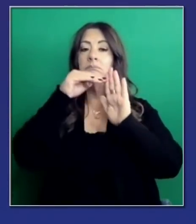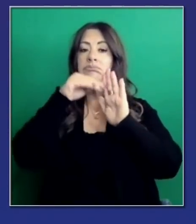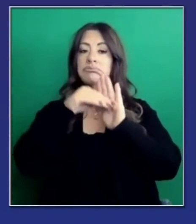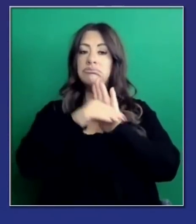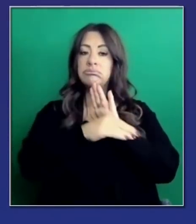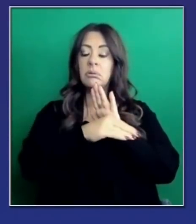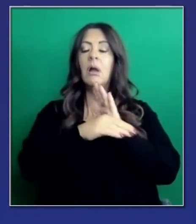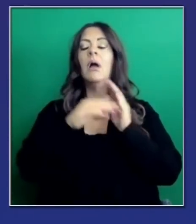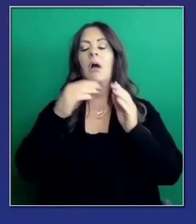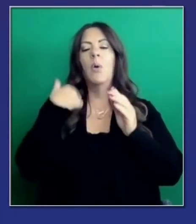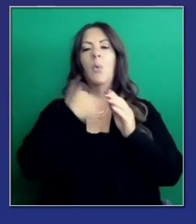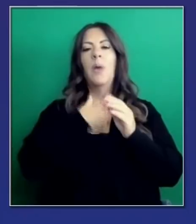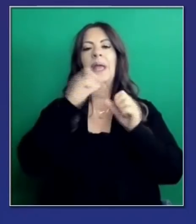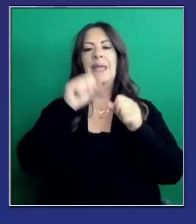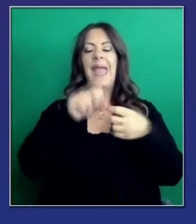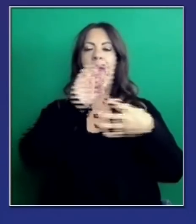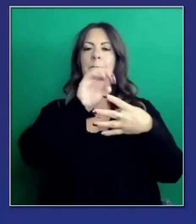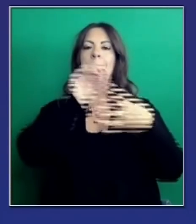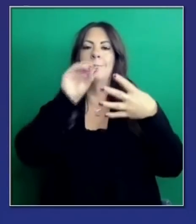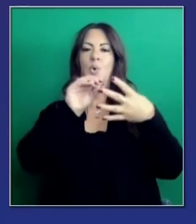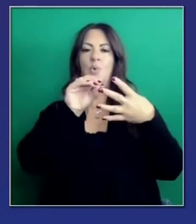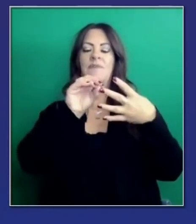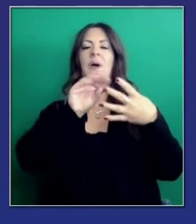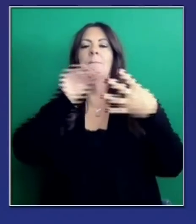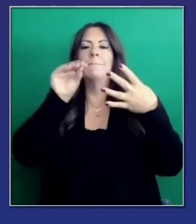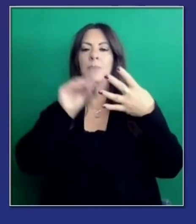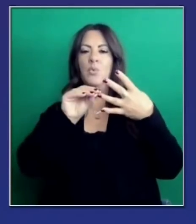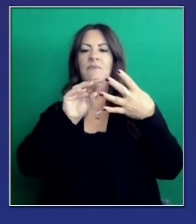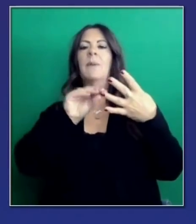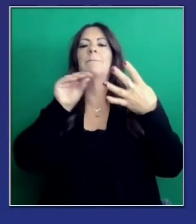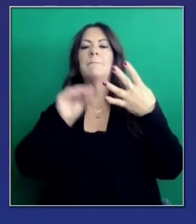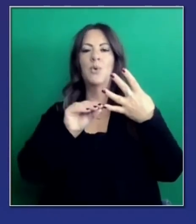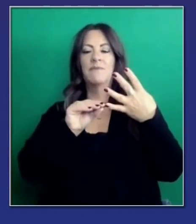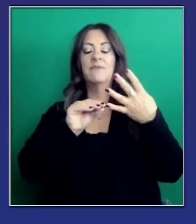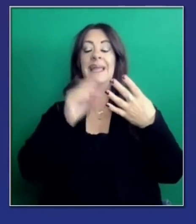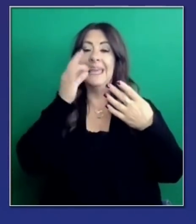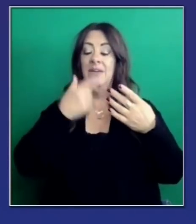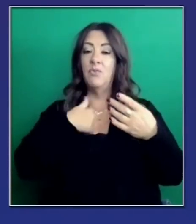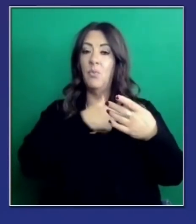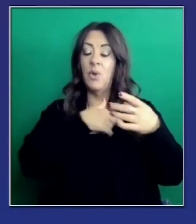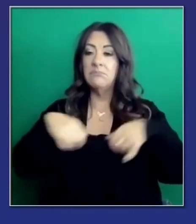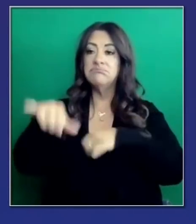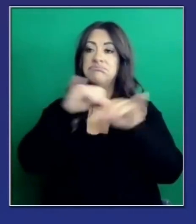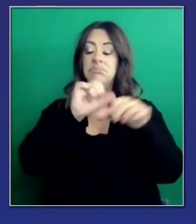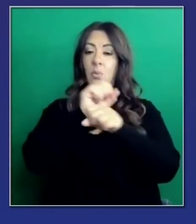HOPE THAT THESE TRENDLINES CONTINUE, THAT WE WILL BE MOVING QUICKLY THROUGH TIERS,